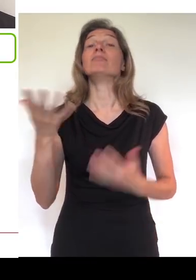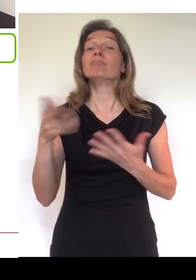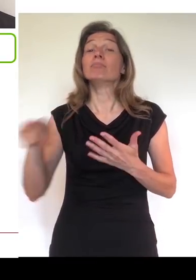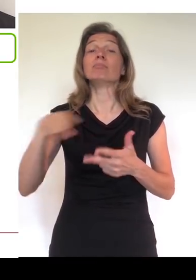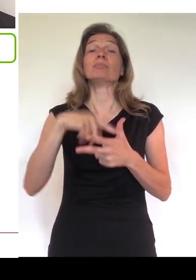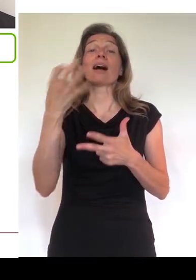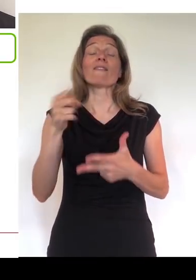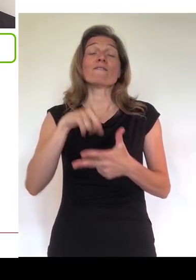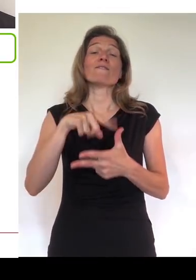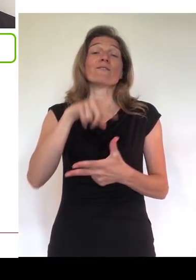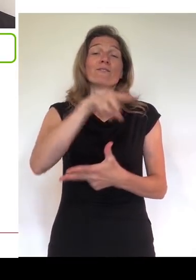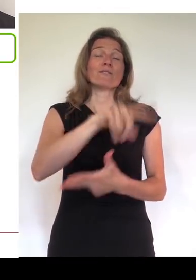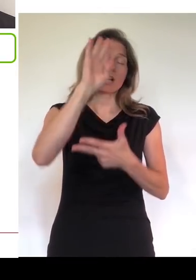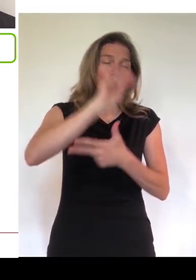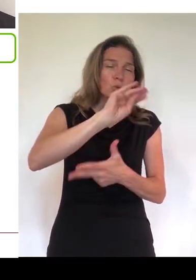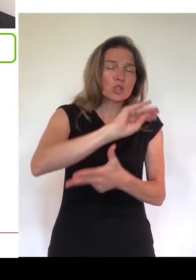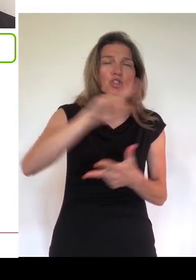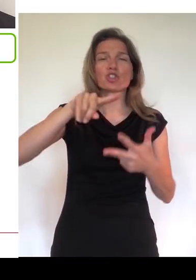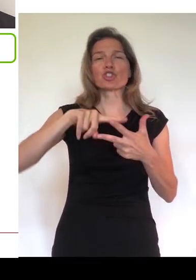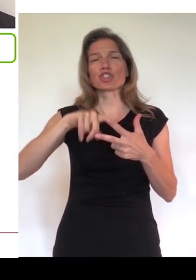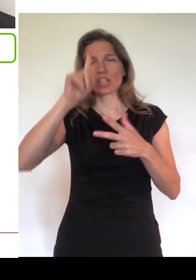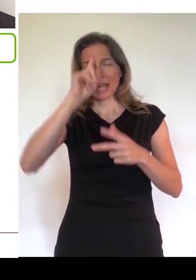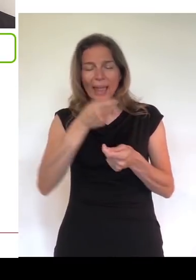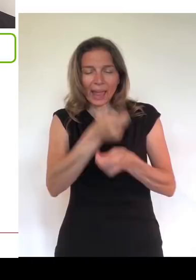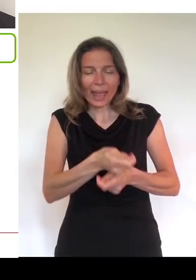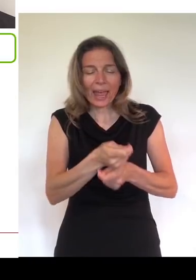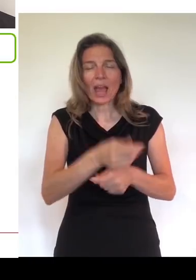for people who are Deaf and Hard of Hearing or deafblind or have a